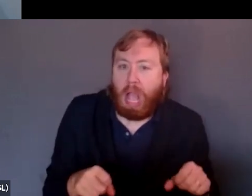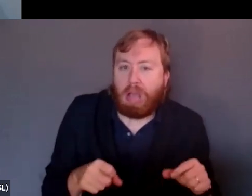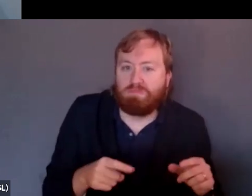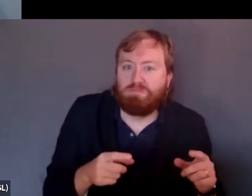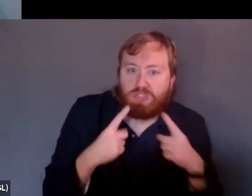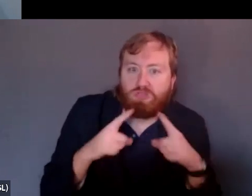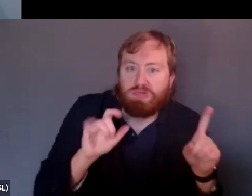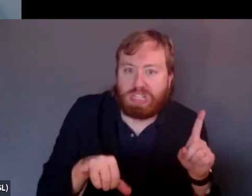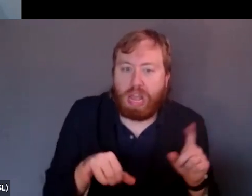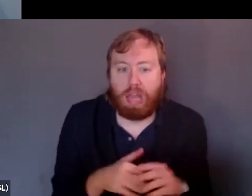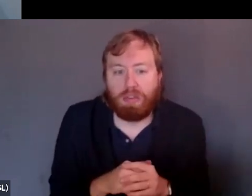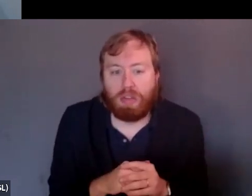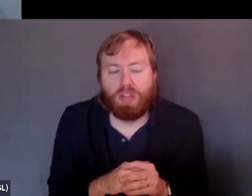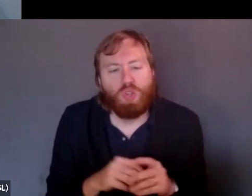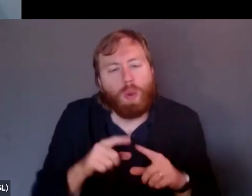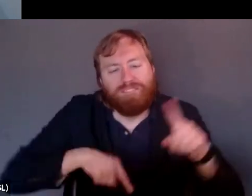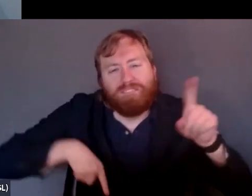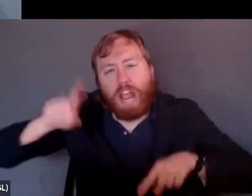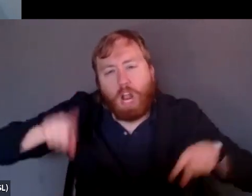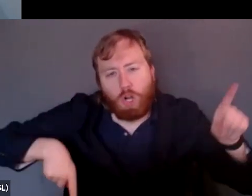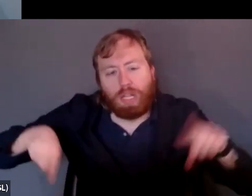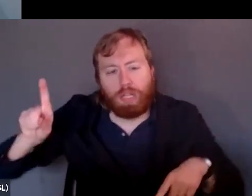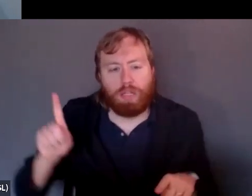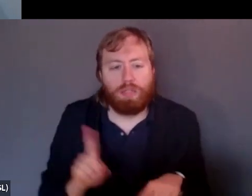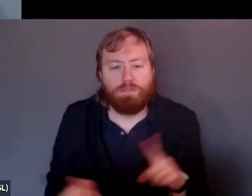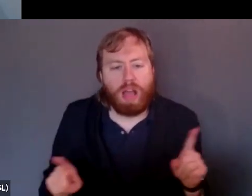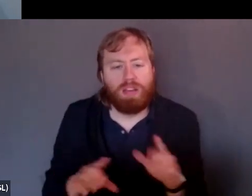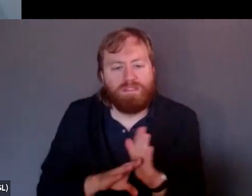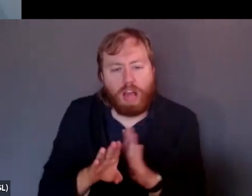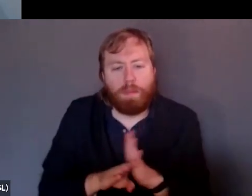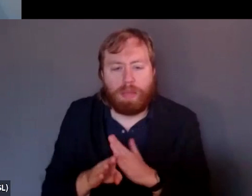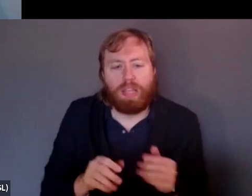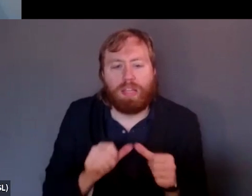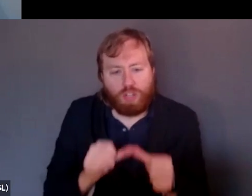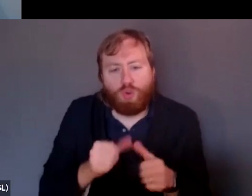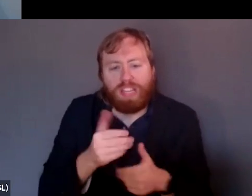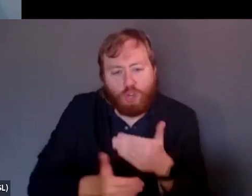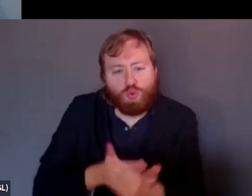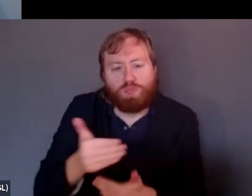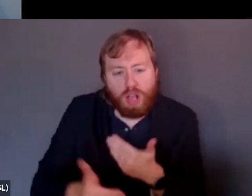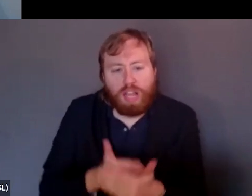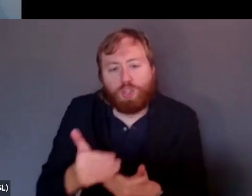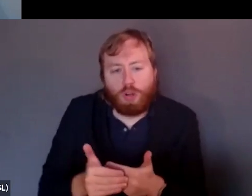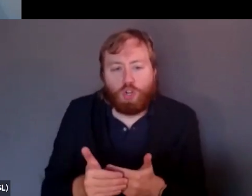where we're doing just spot QA at a few key milestones does help make that a little more predictable.